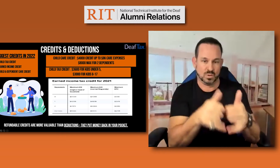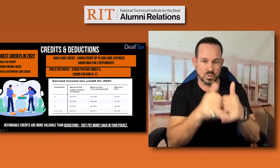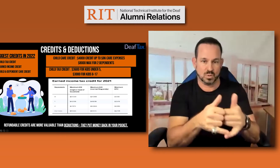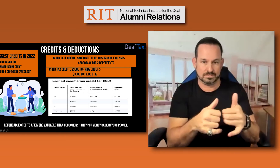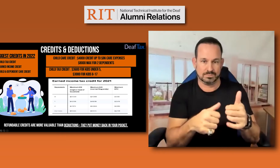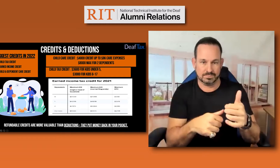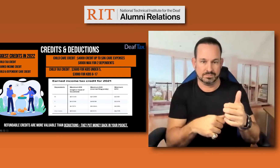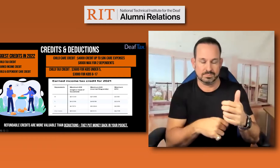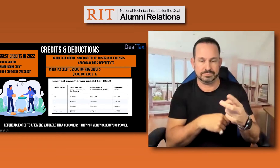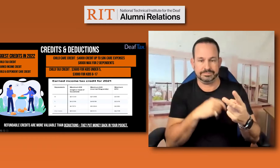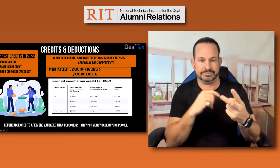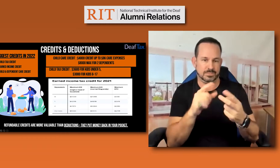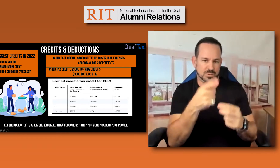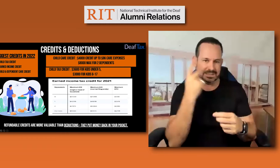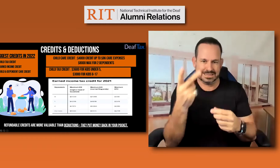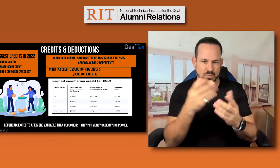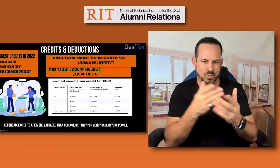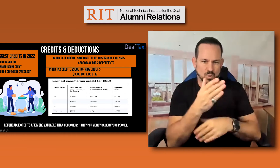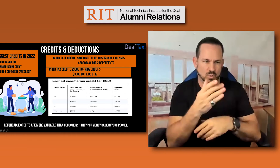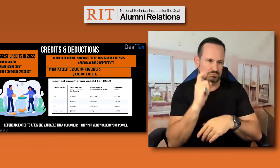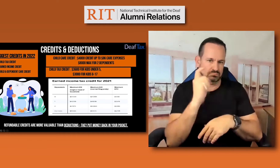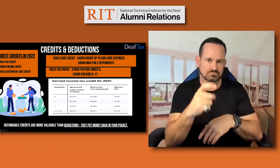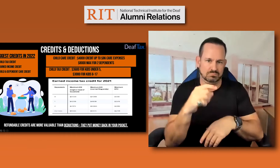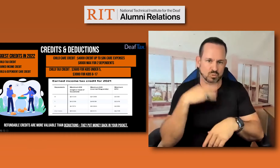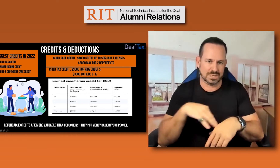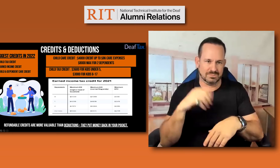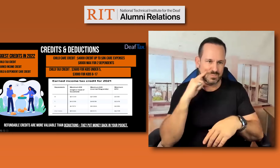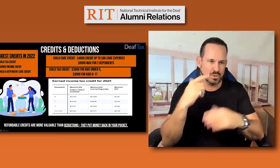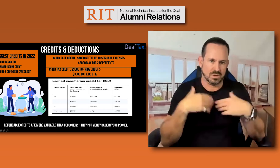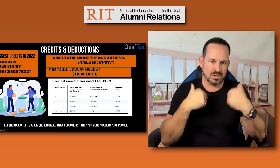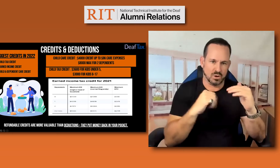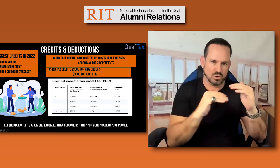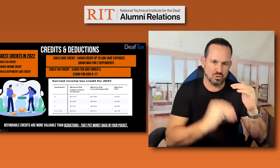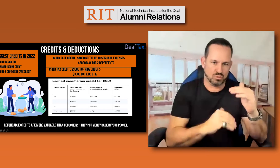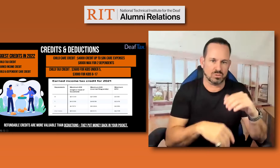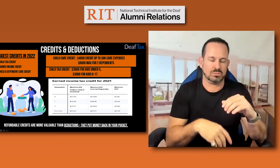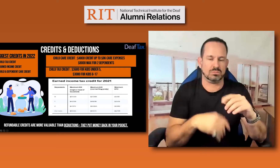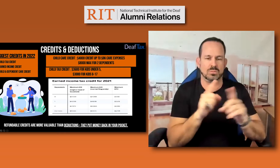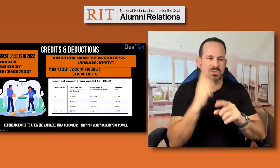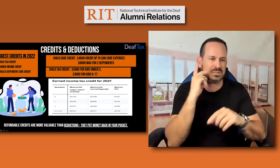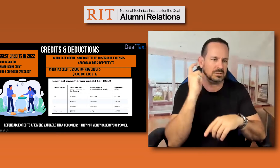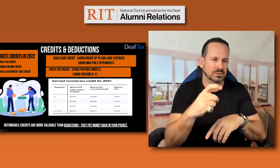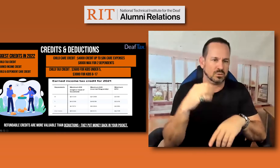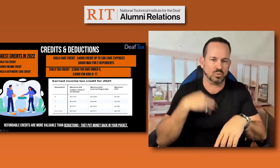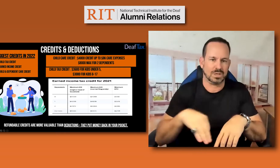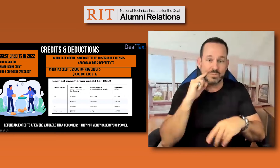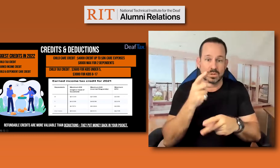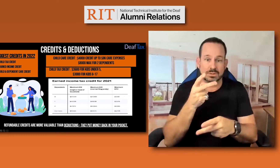So, they will provide an incentive for that, specifically a credit,